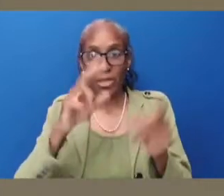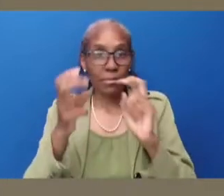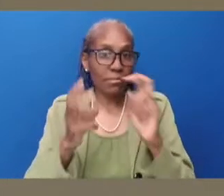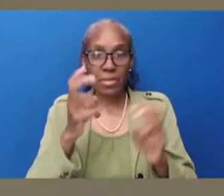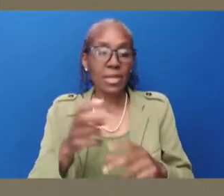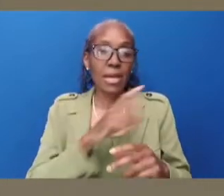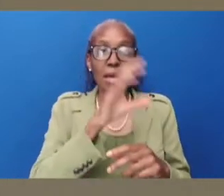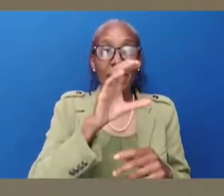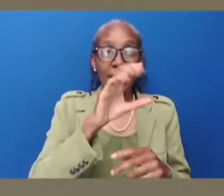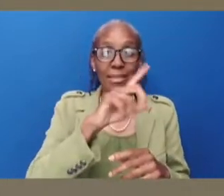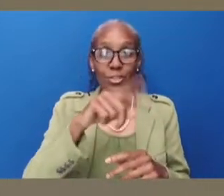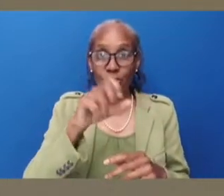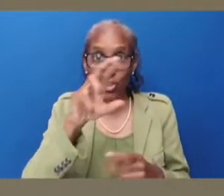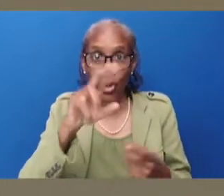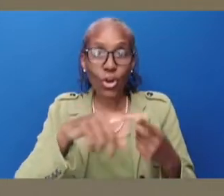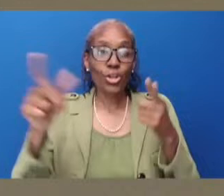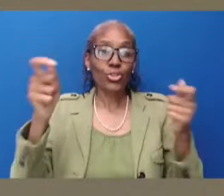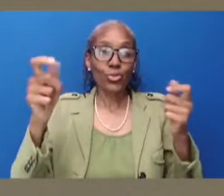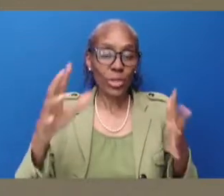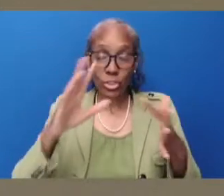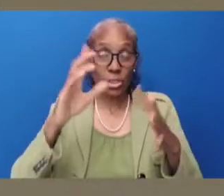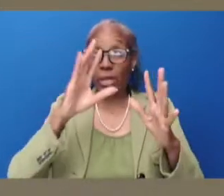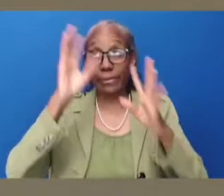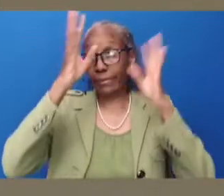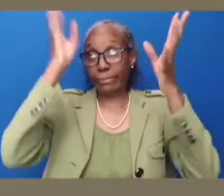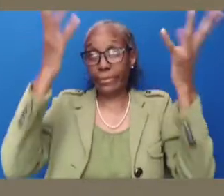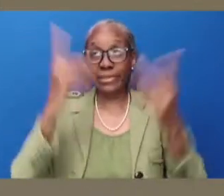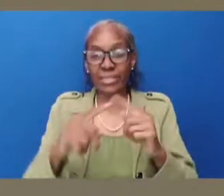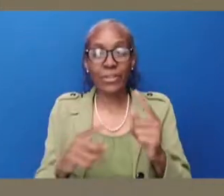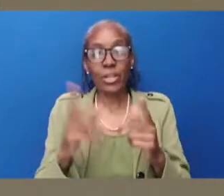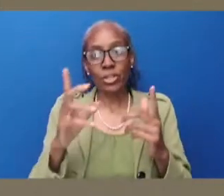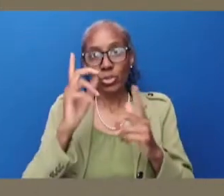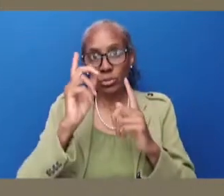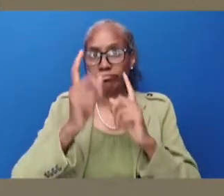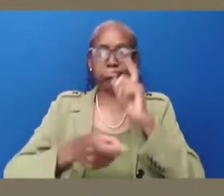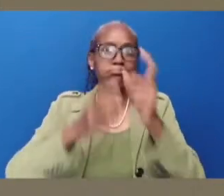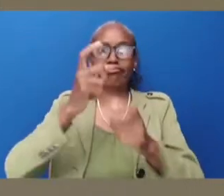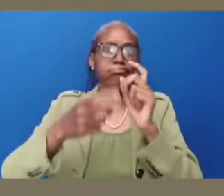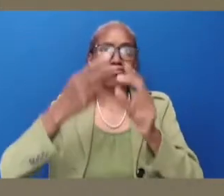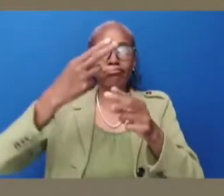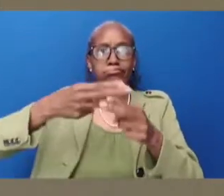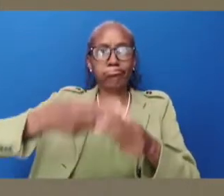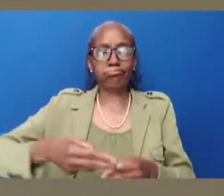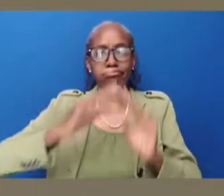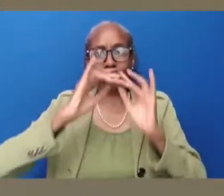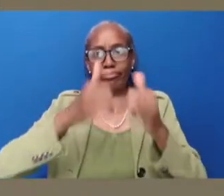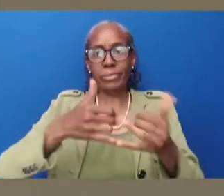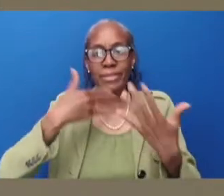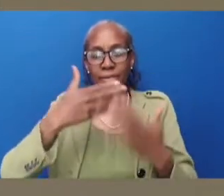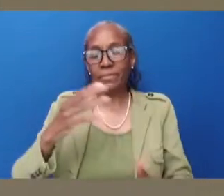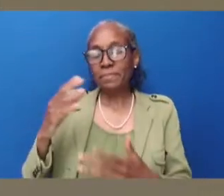I KNOW I CHANGE YOUR TITLE UP ALL THE TIME, DIRECTOR AND ALL